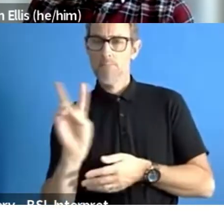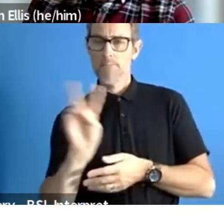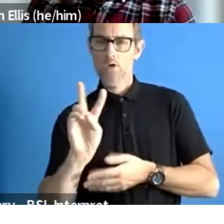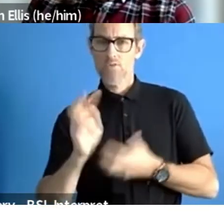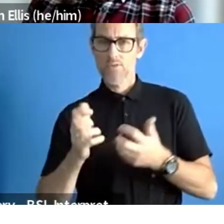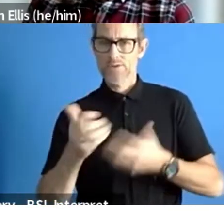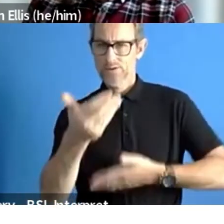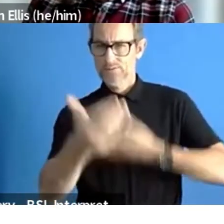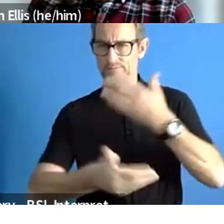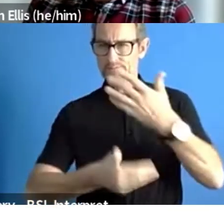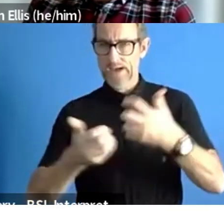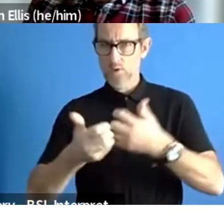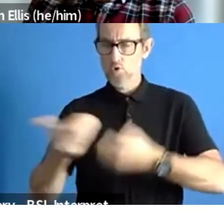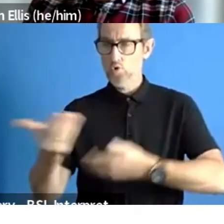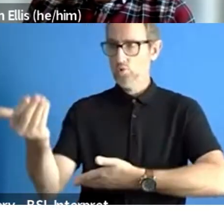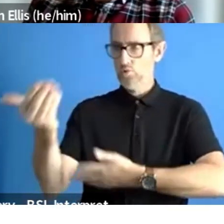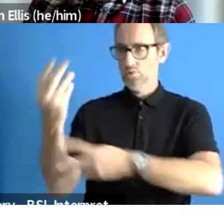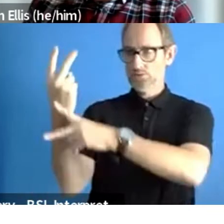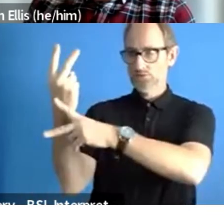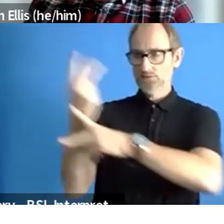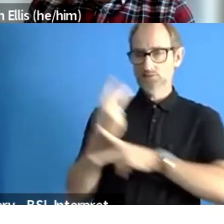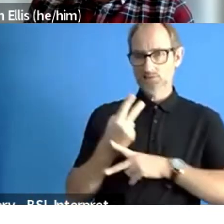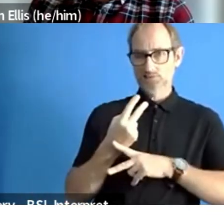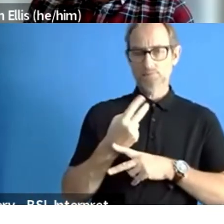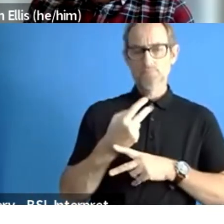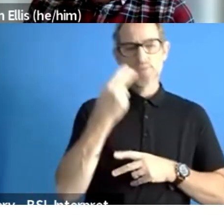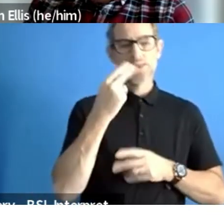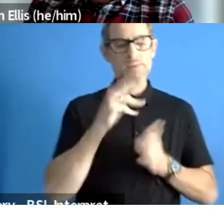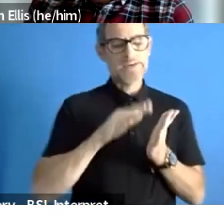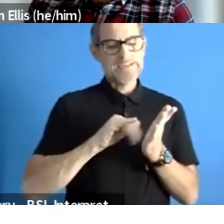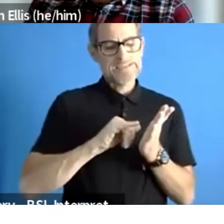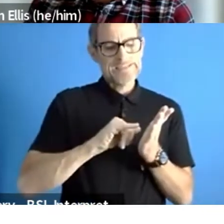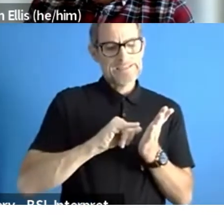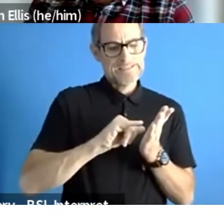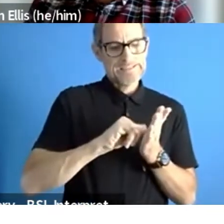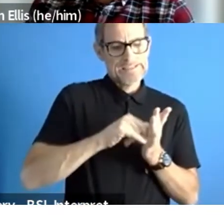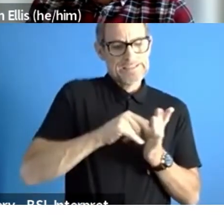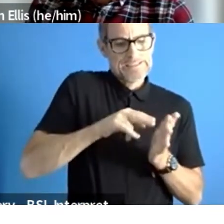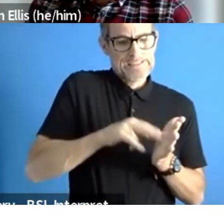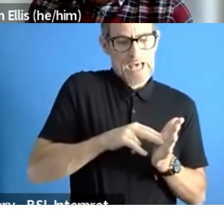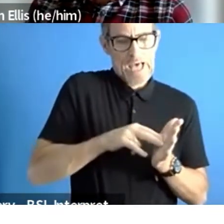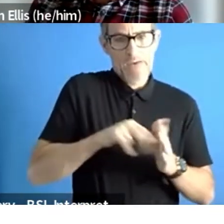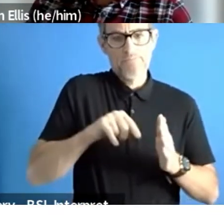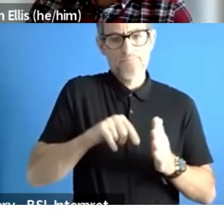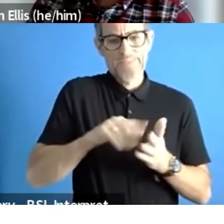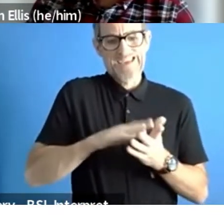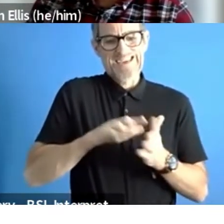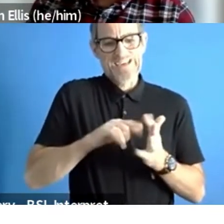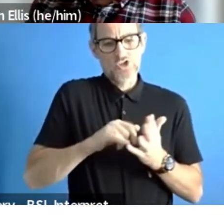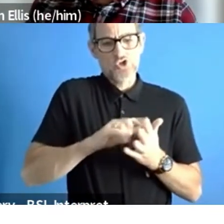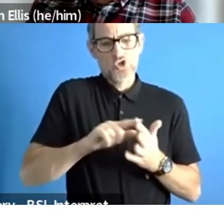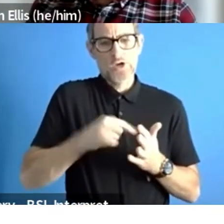fire. Hi, I'm Simon and my pronounces are he/him.